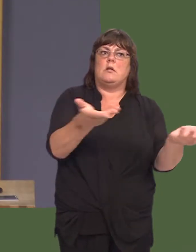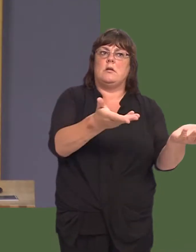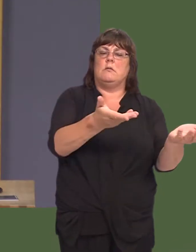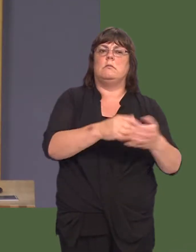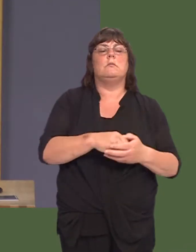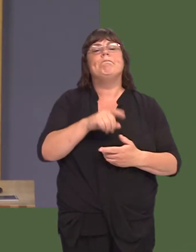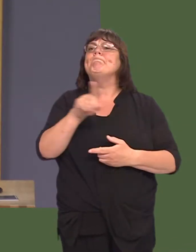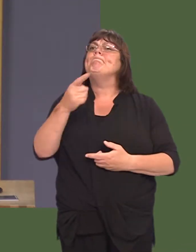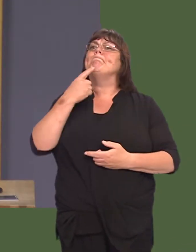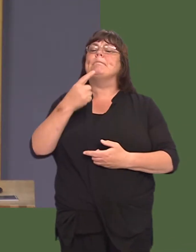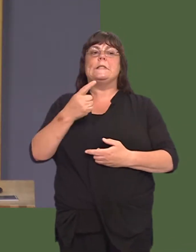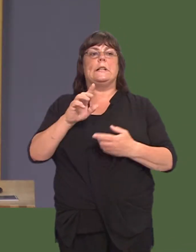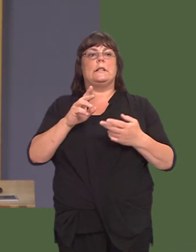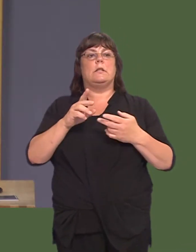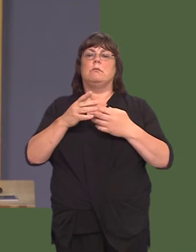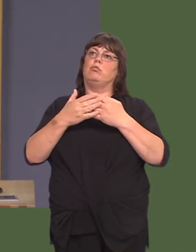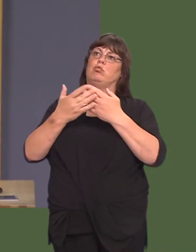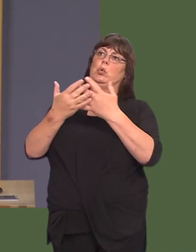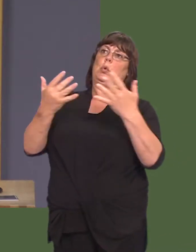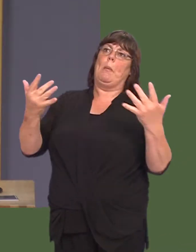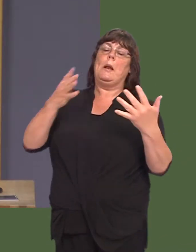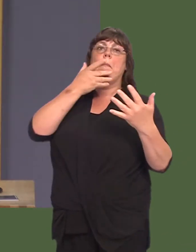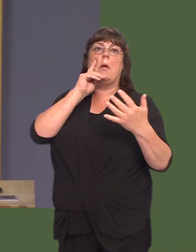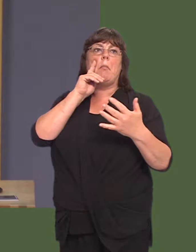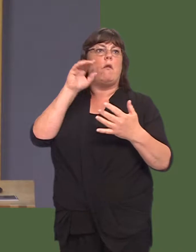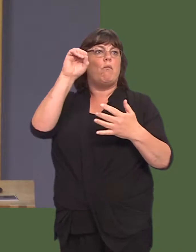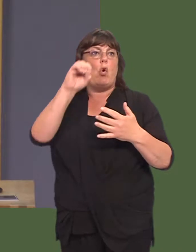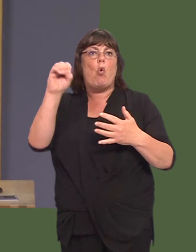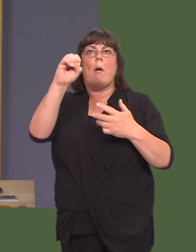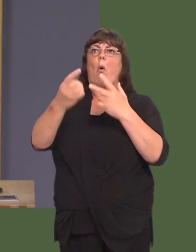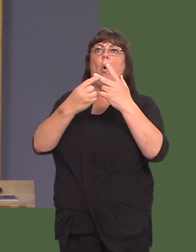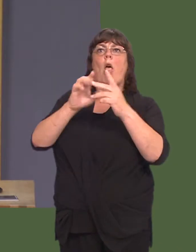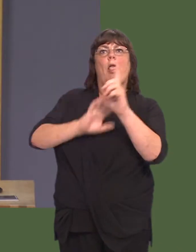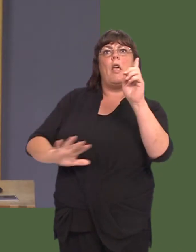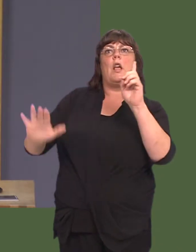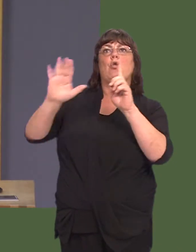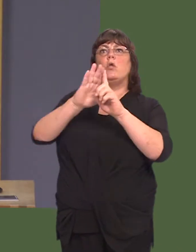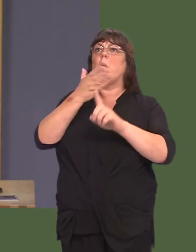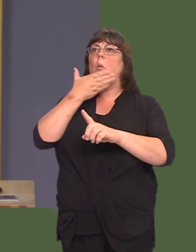it concluded that unlimited immigration from the EU and other parts of the world of unskilled